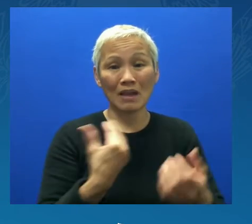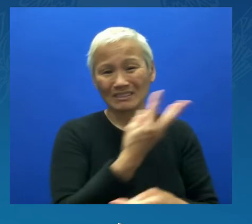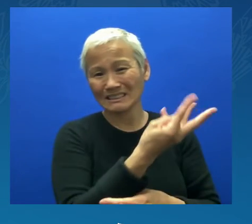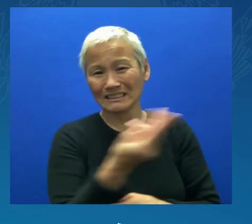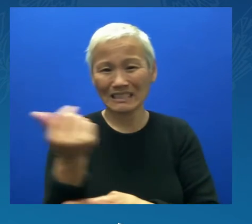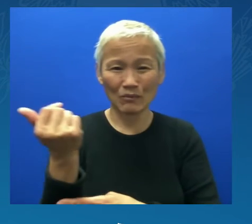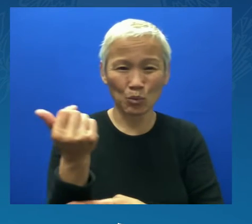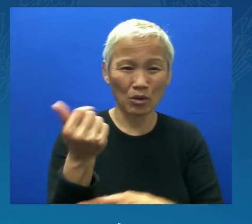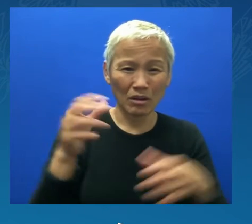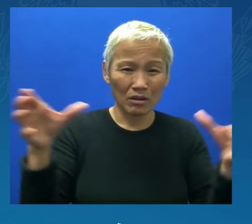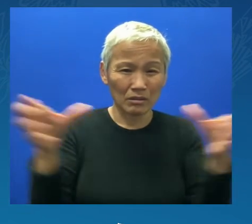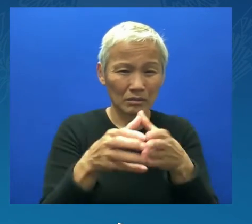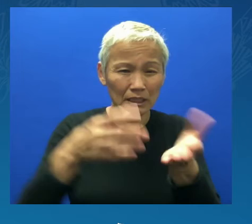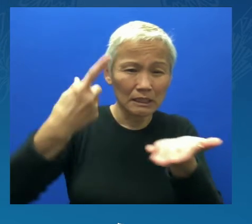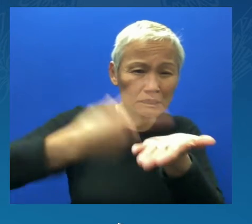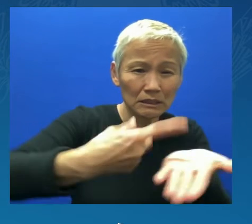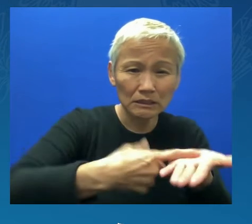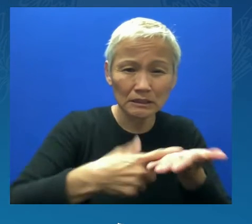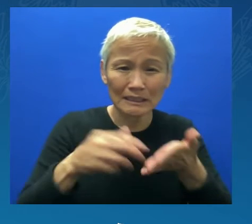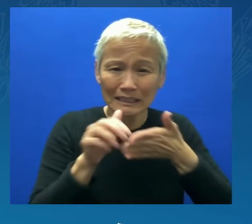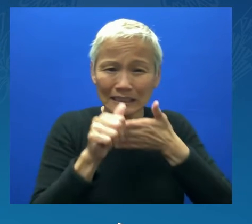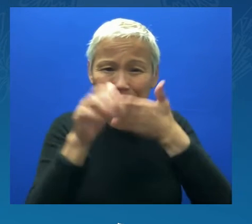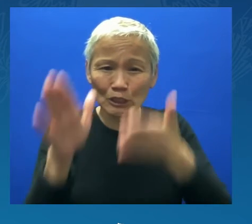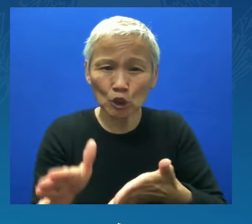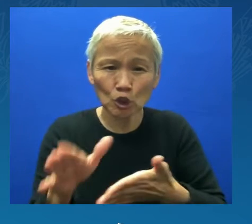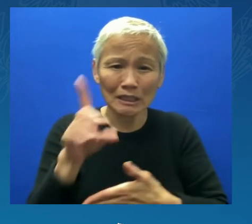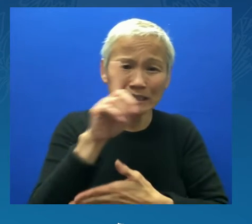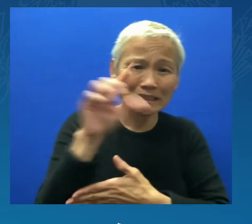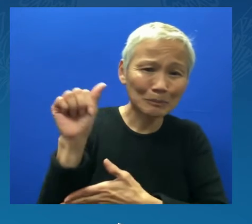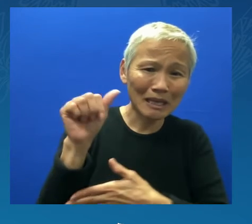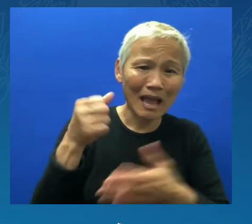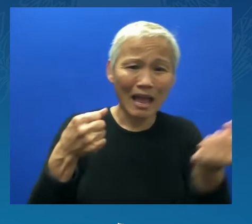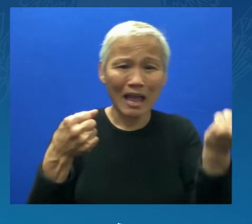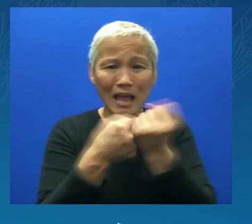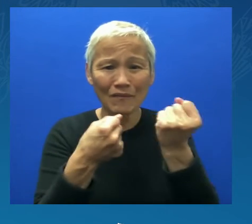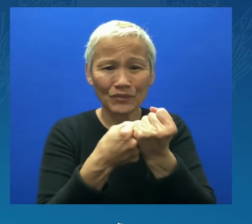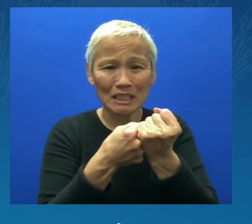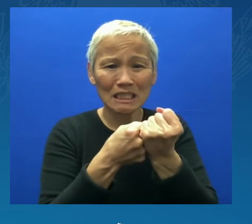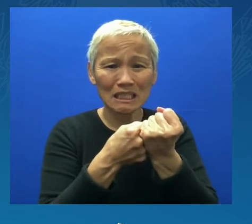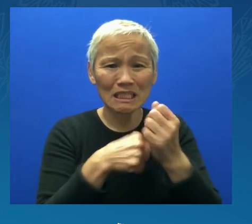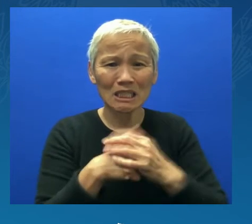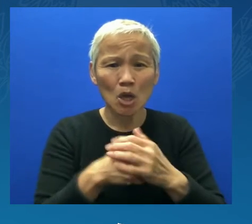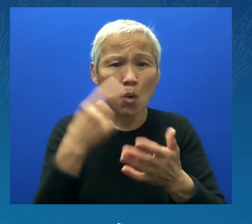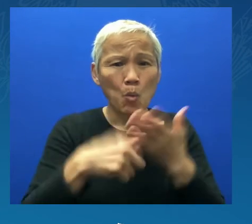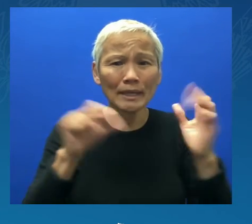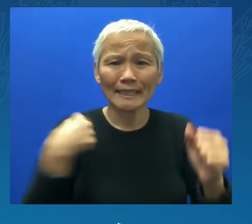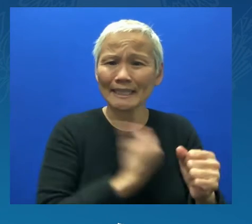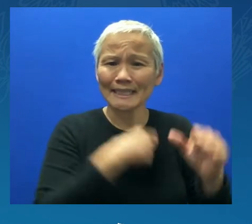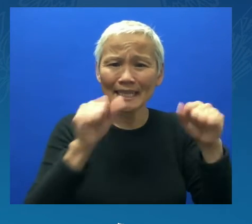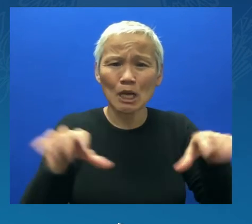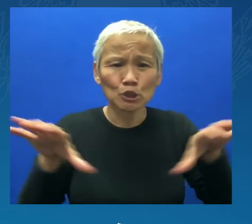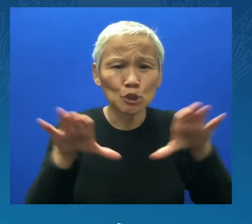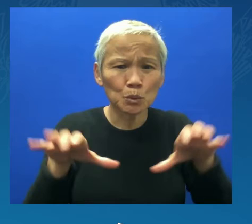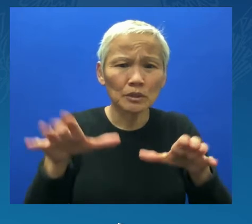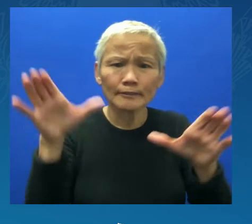and what we need to do for our community around that -- which, by the way, in terms of that community, in particular,